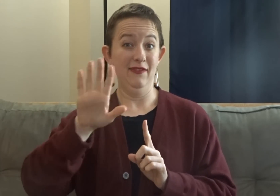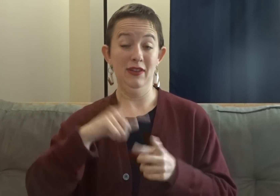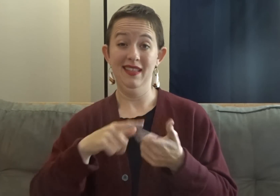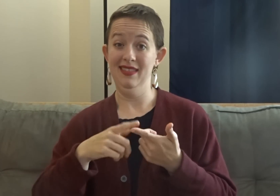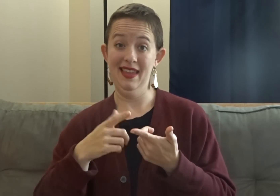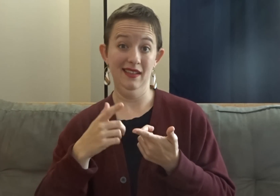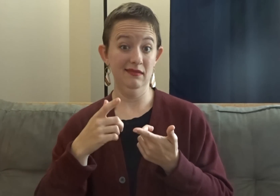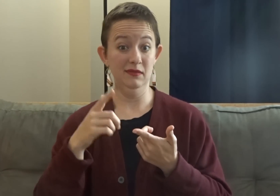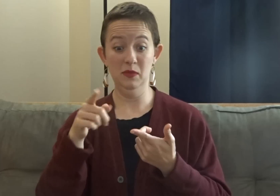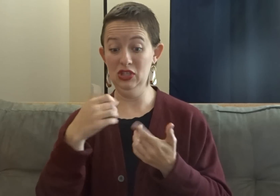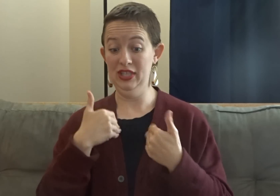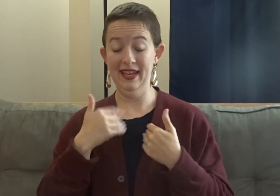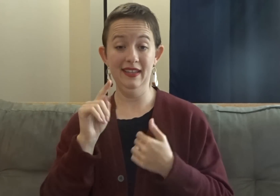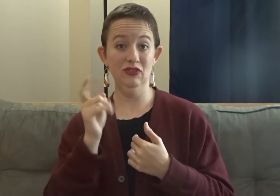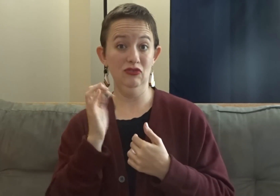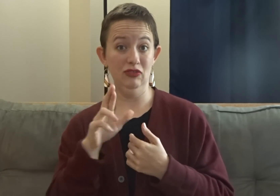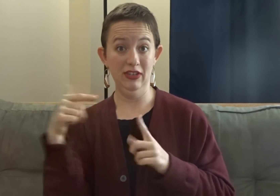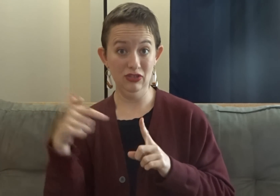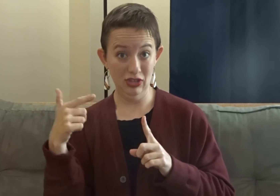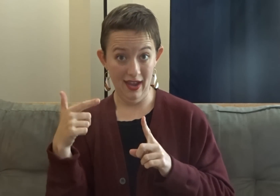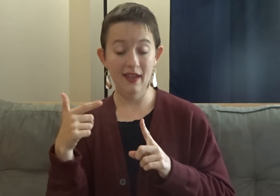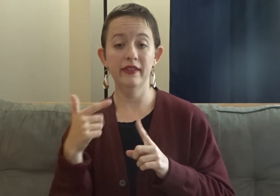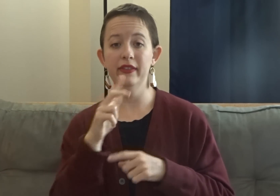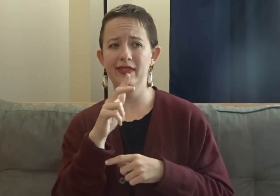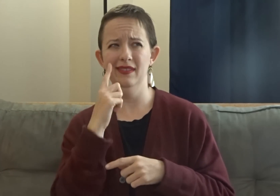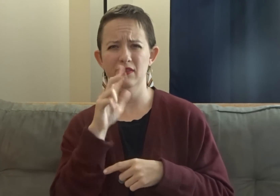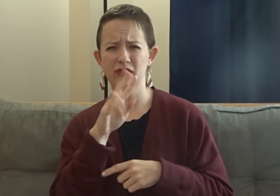Then from there, once she has her trigger shot,